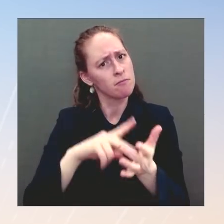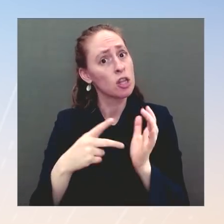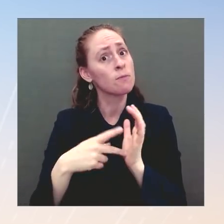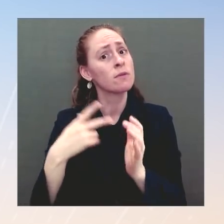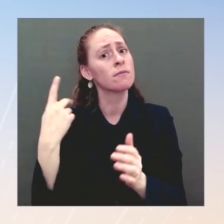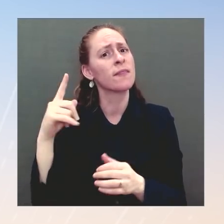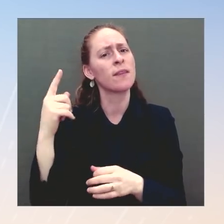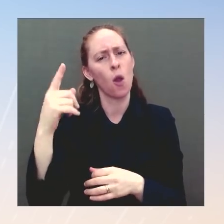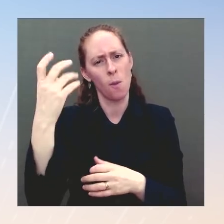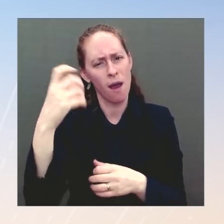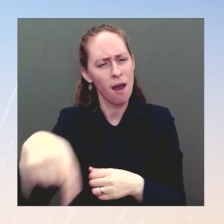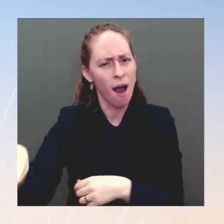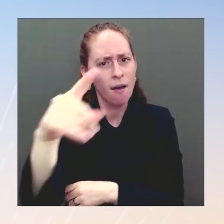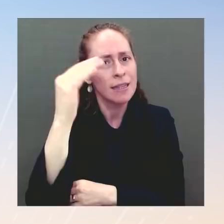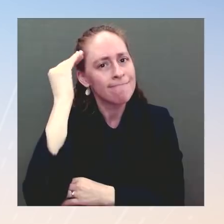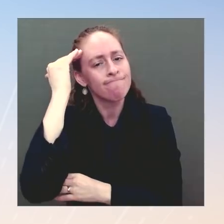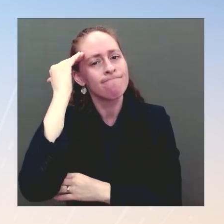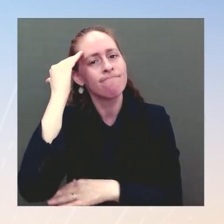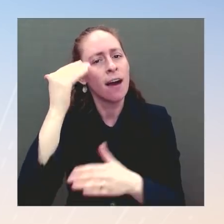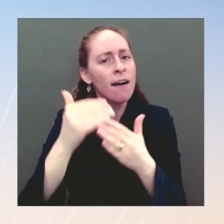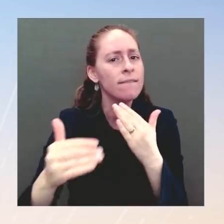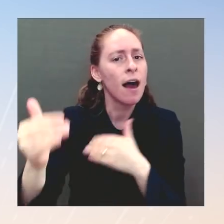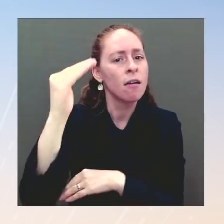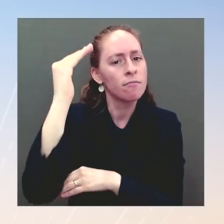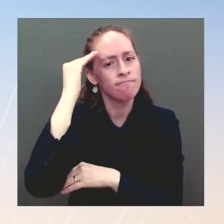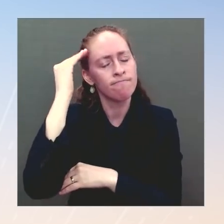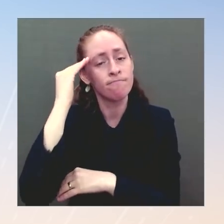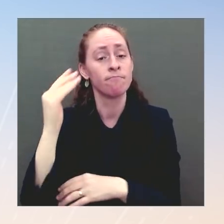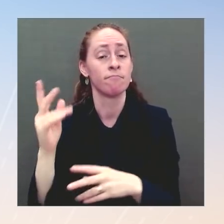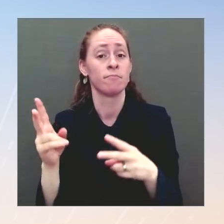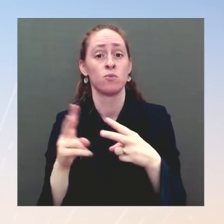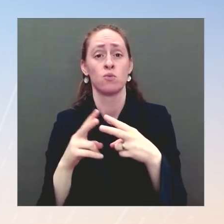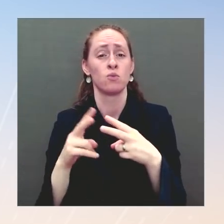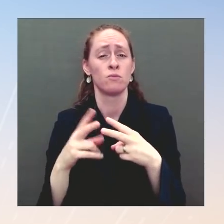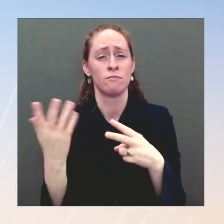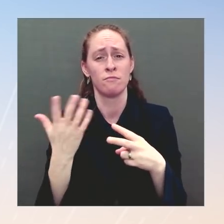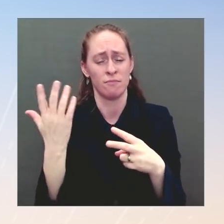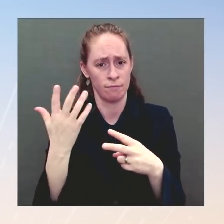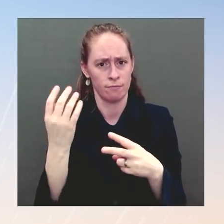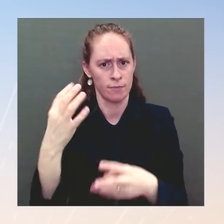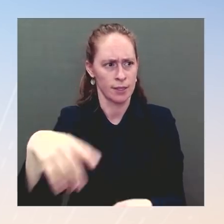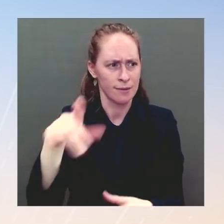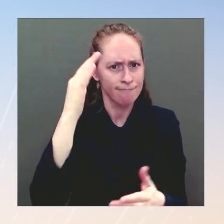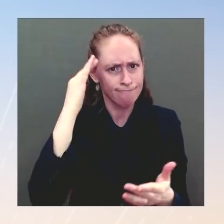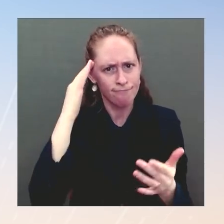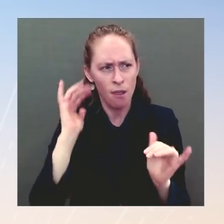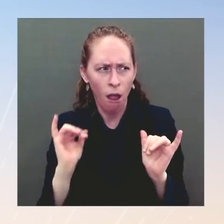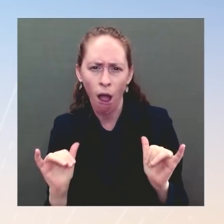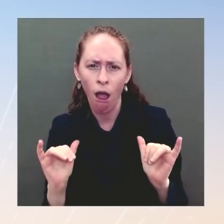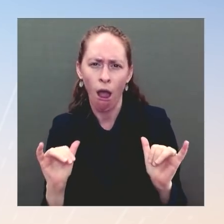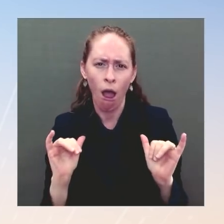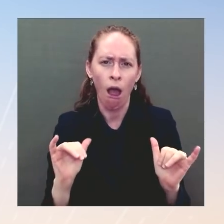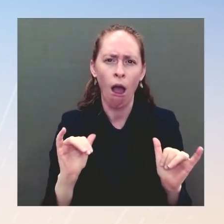that I think are very important as Americans are tuning in and learning more about this conf- -- this potential conflict -- this conflict that's underway,